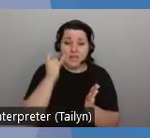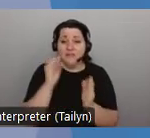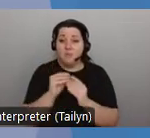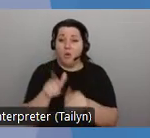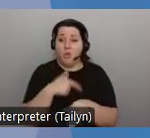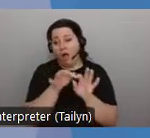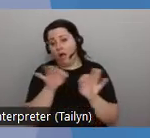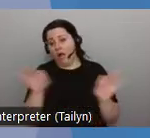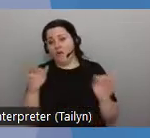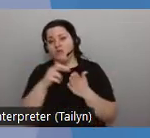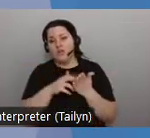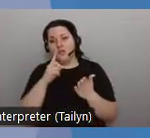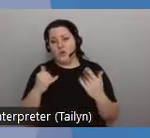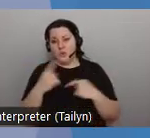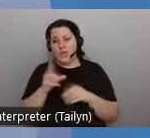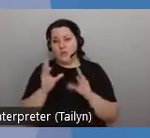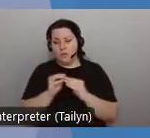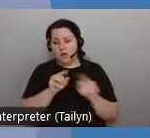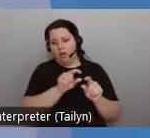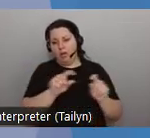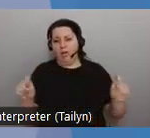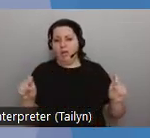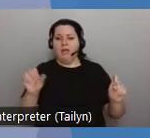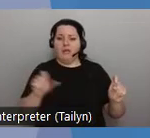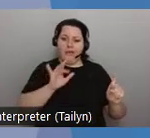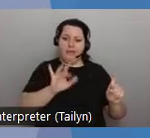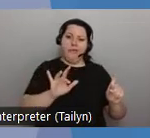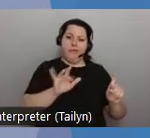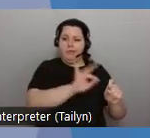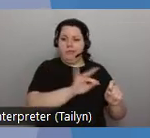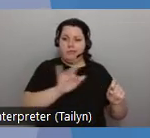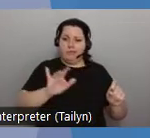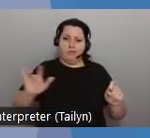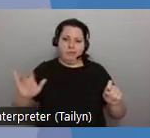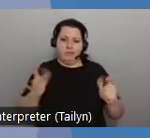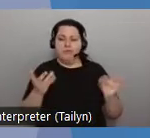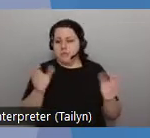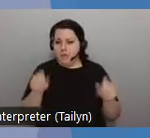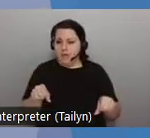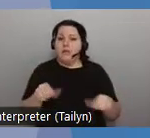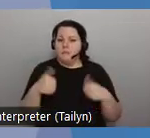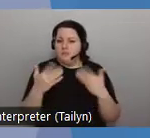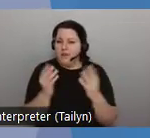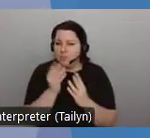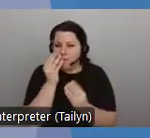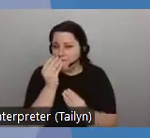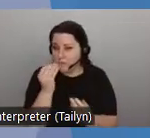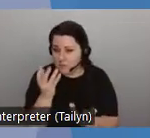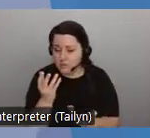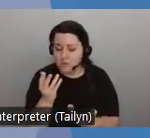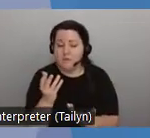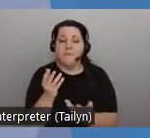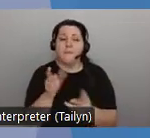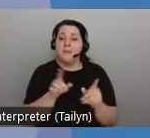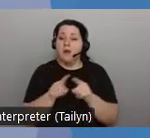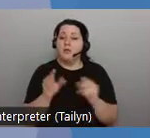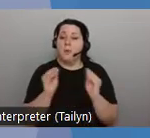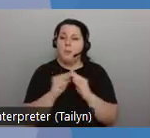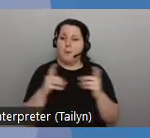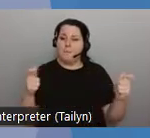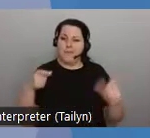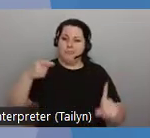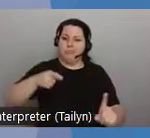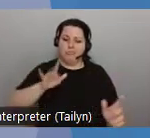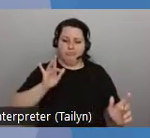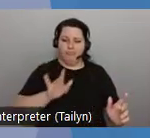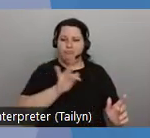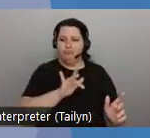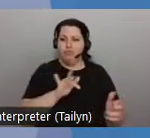a single word, especially if it is a short word, versus something like a longer phrase like, "register for today's